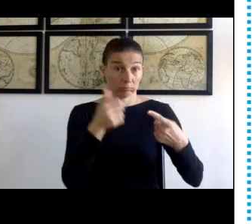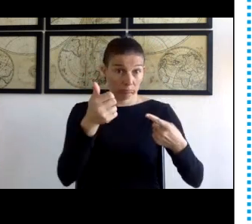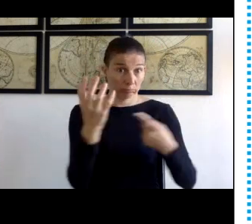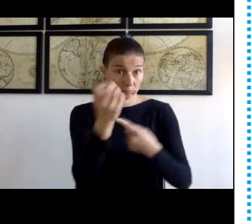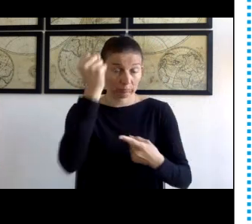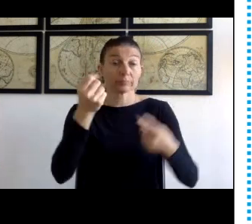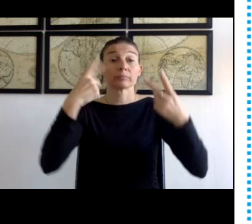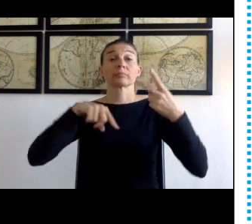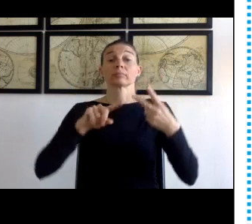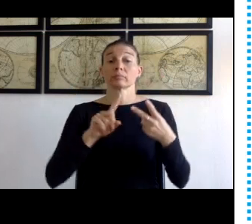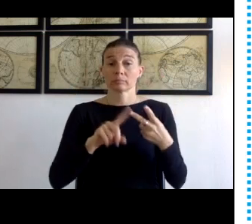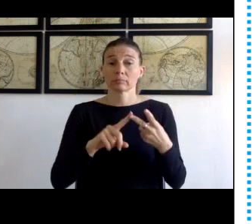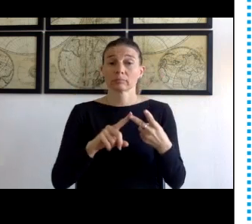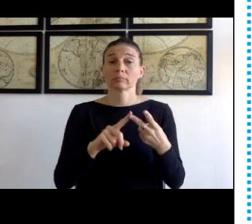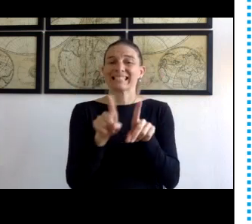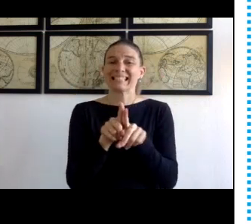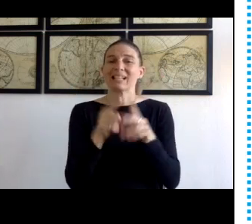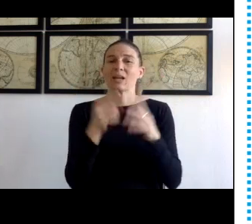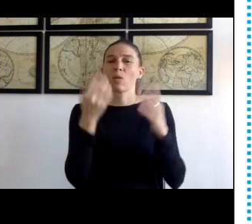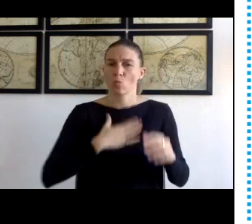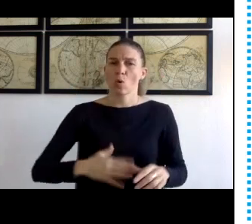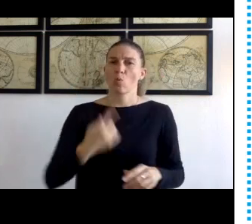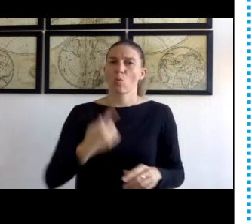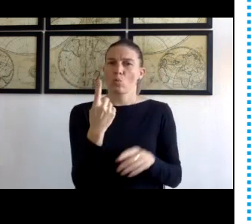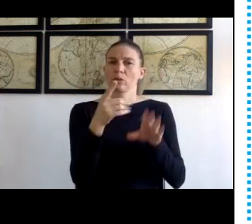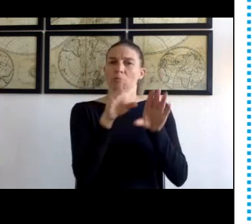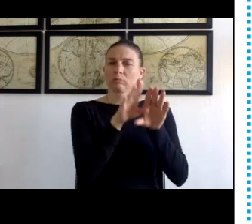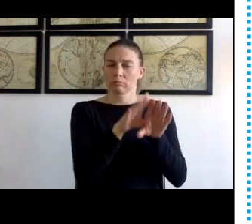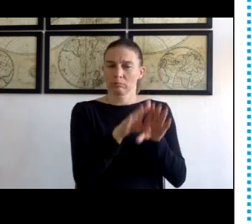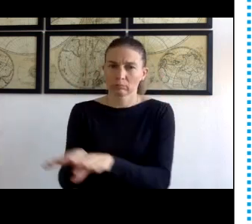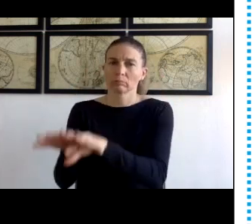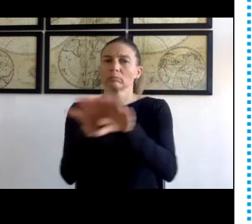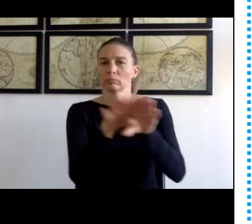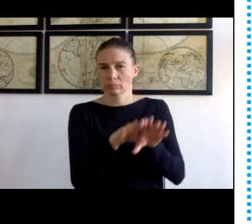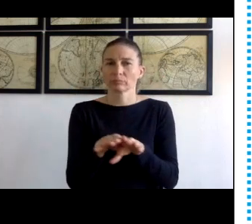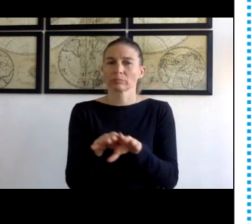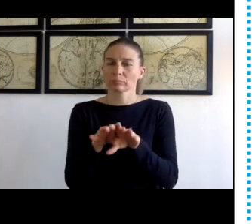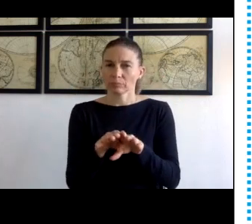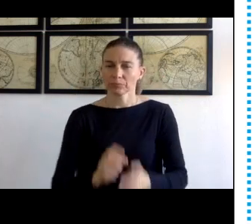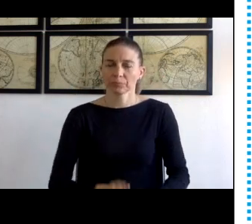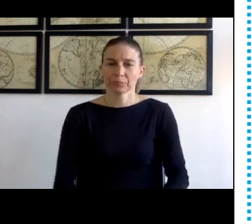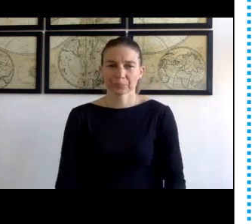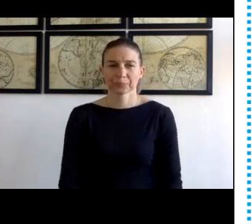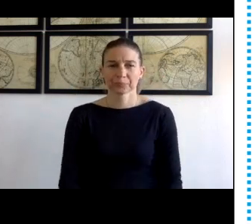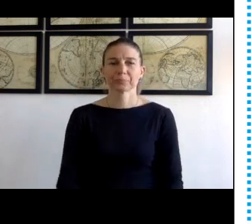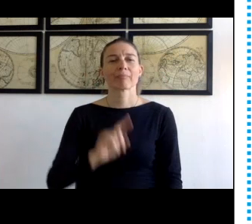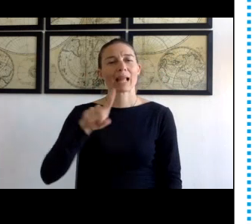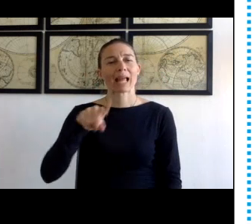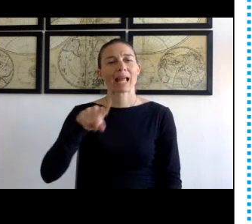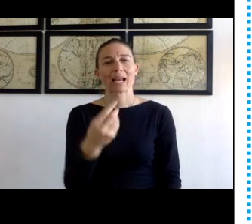this European Digital Single Market that we have. Next slide, please, Mher. Thank you.